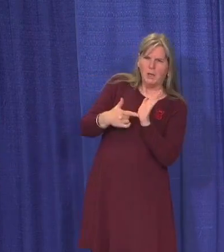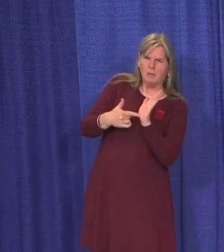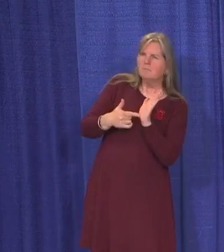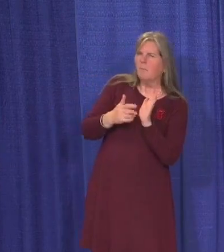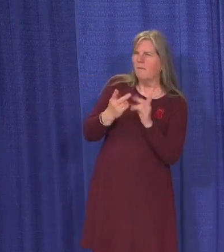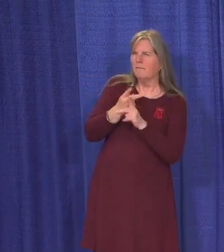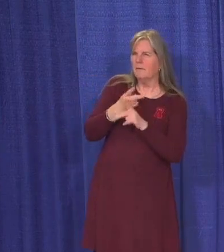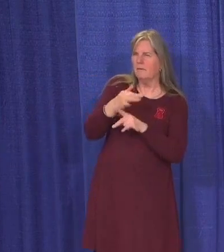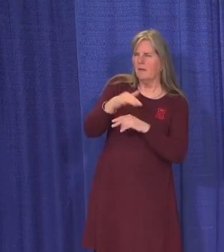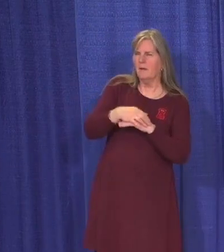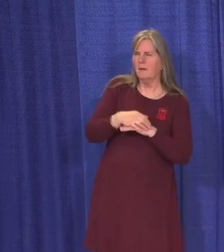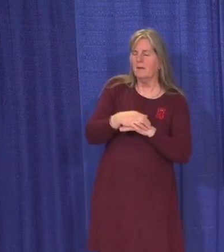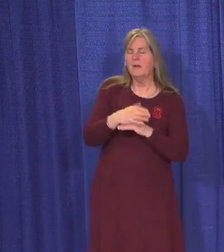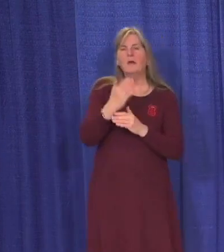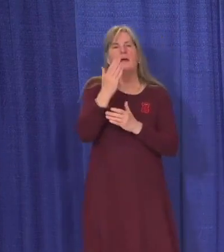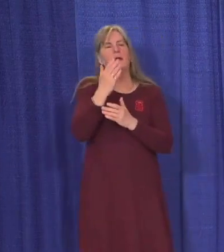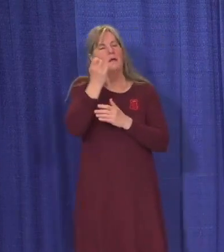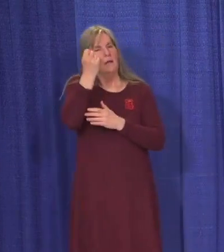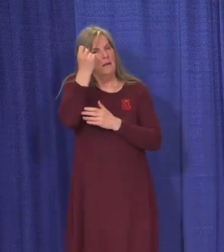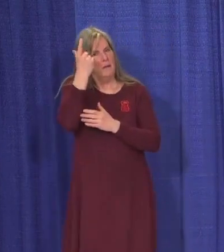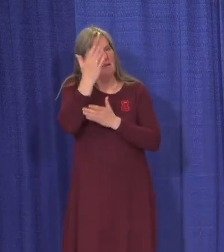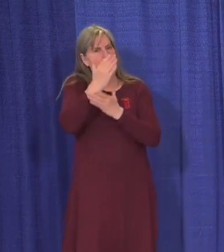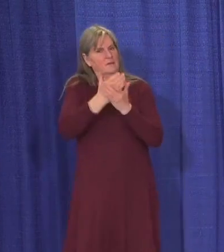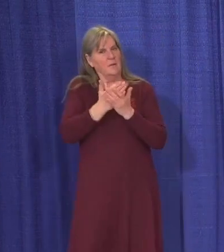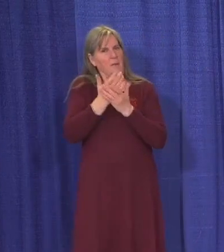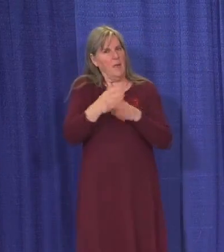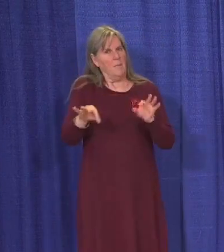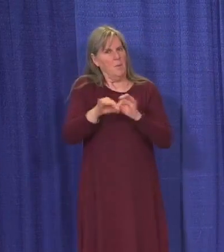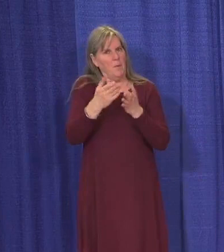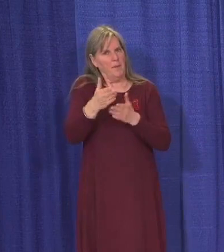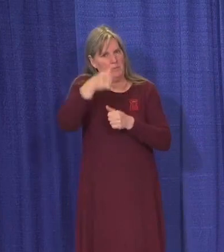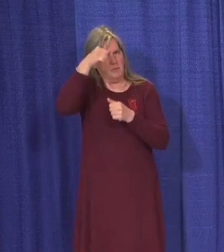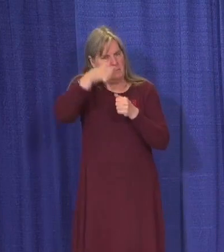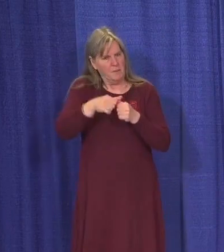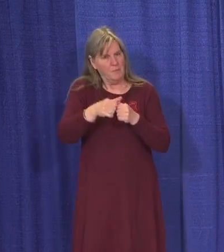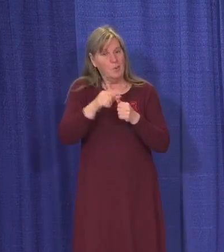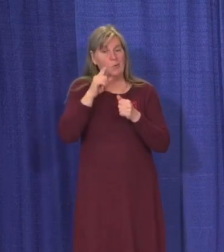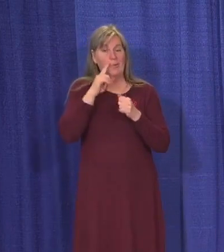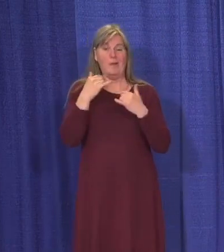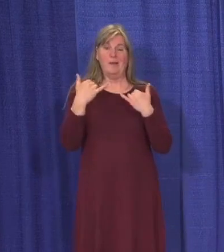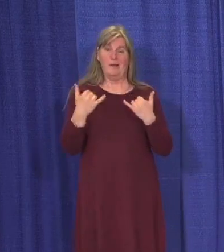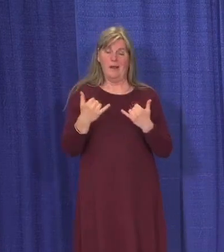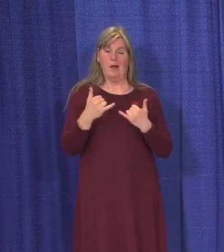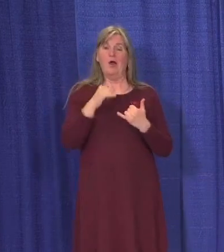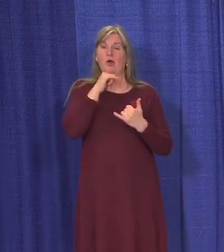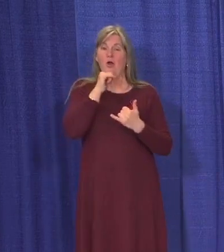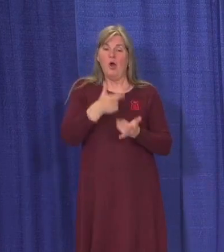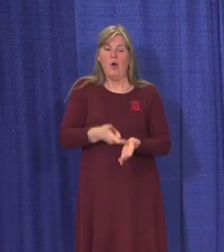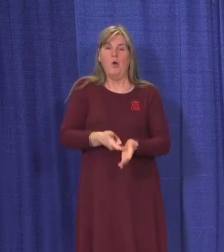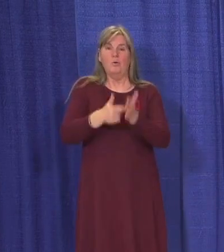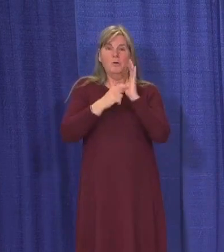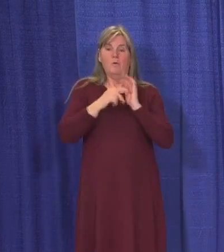on such as a verification process for determining vaccine status for Yukoners and nonYukon